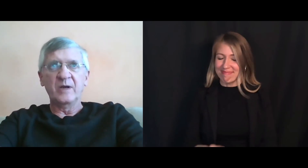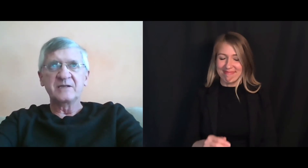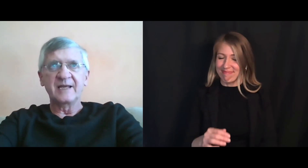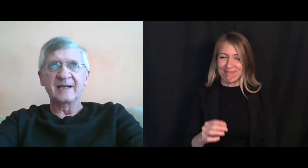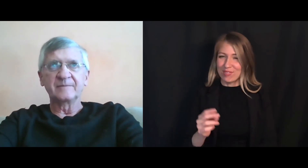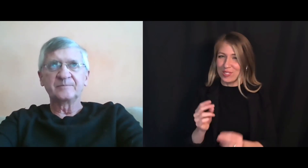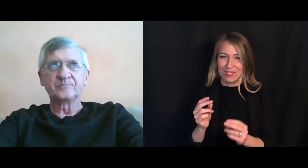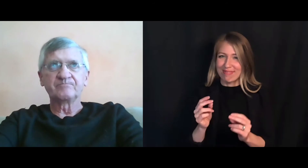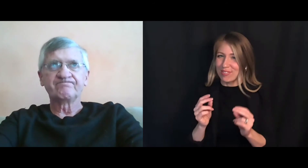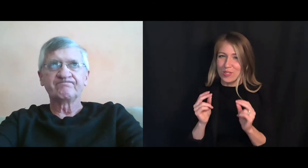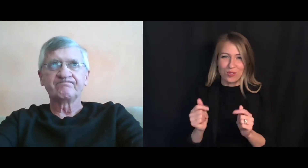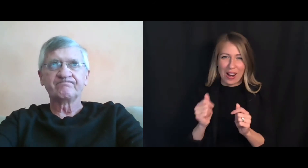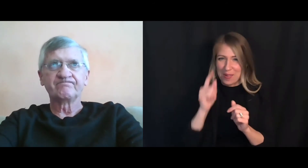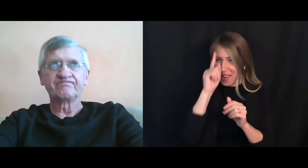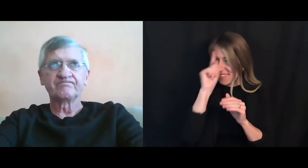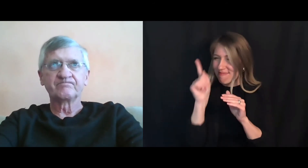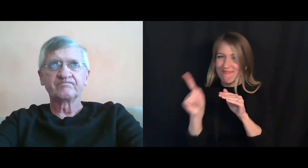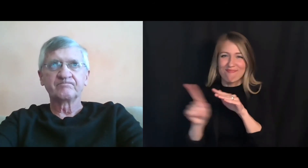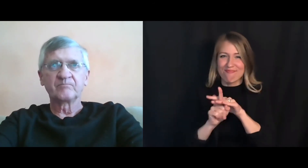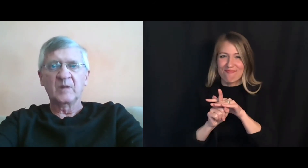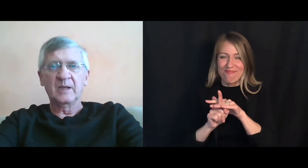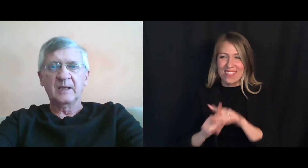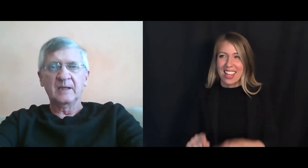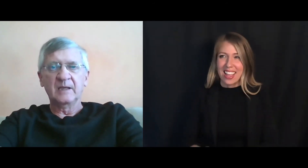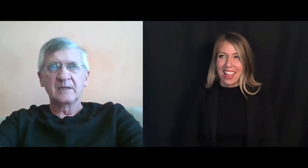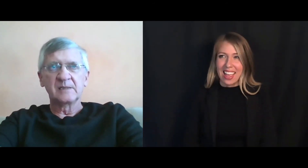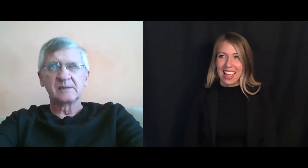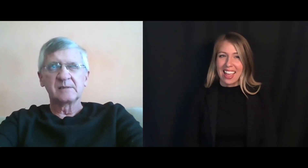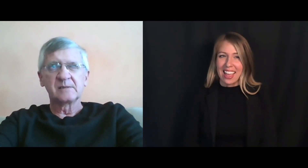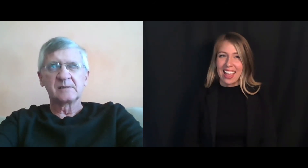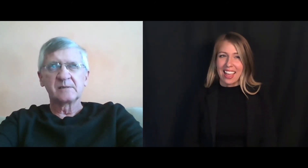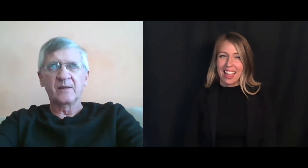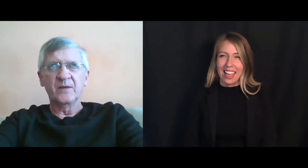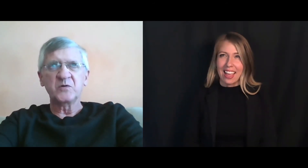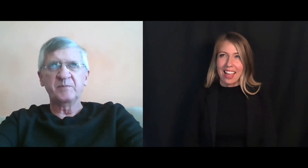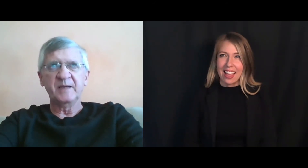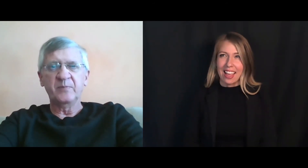was that those people, deaf, deafblind,